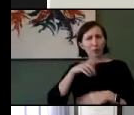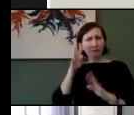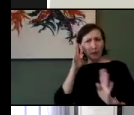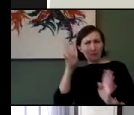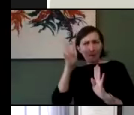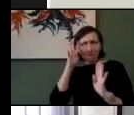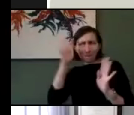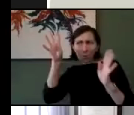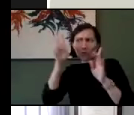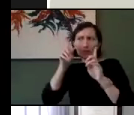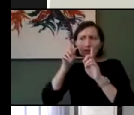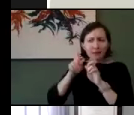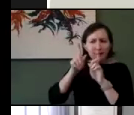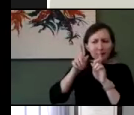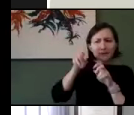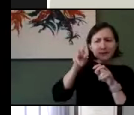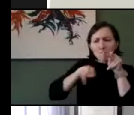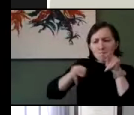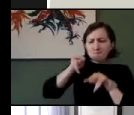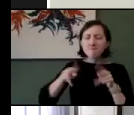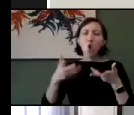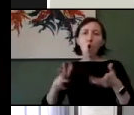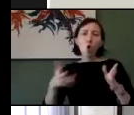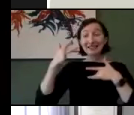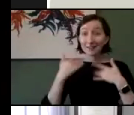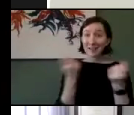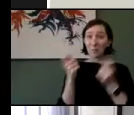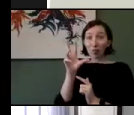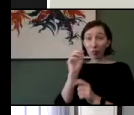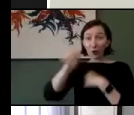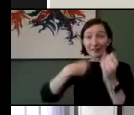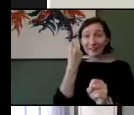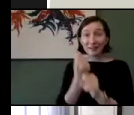We're thrilled to be celebrating 30 years of Tools for Life.